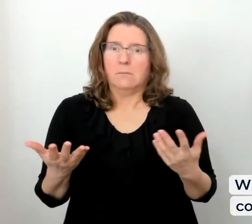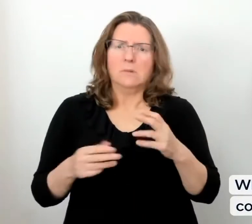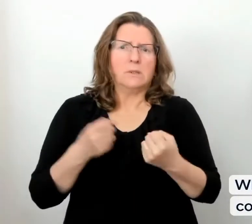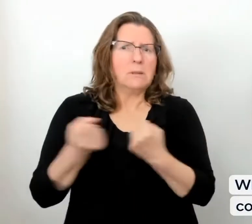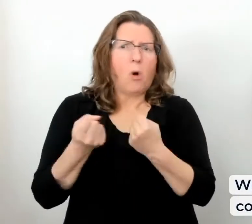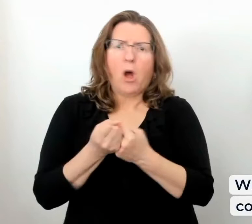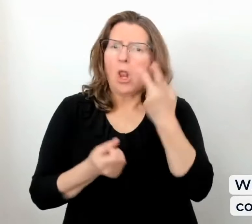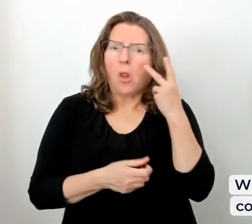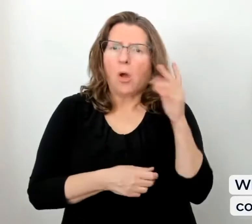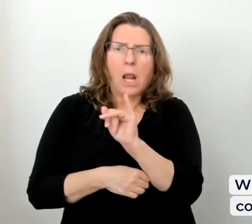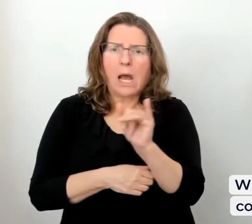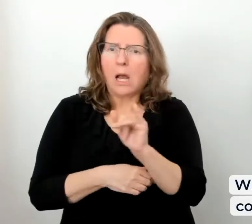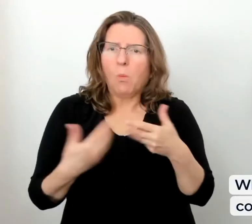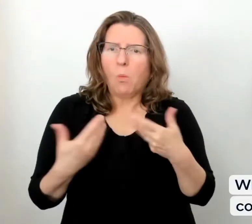Let's go over a few examples.